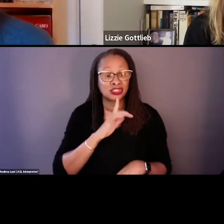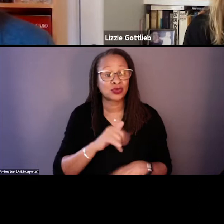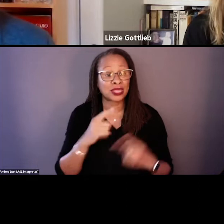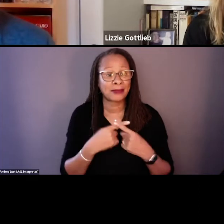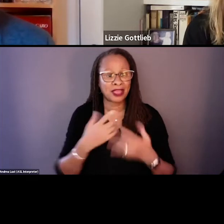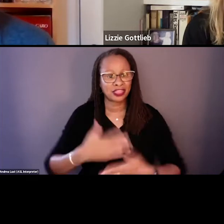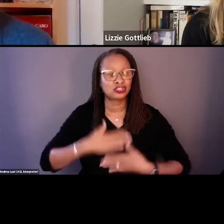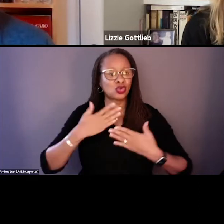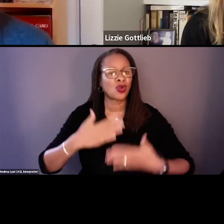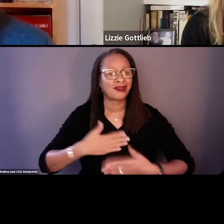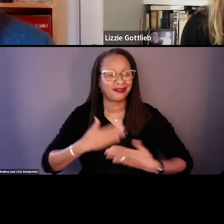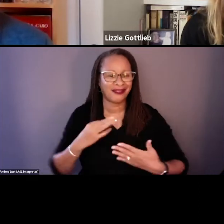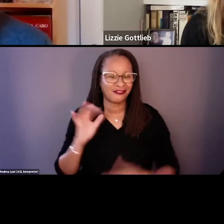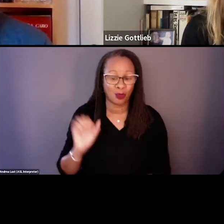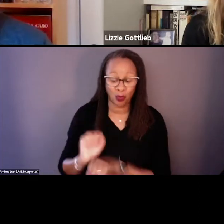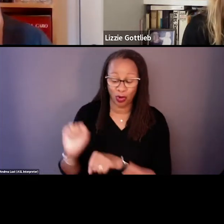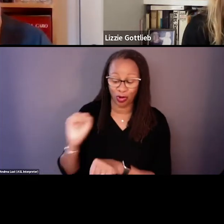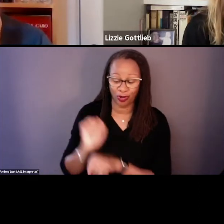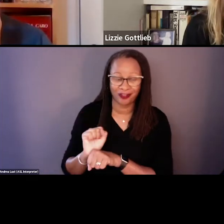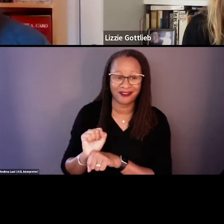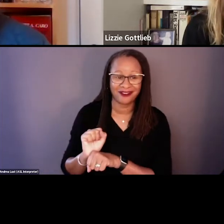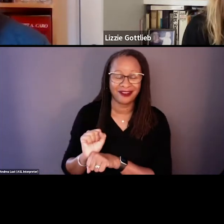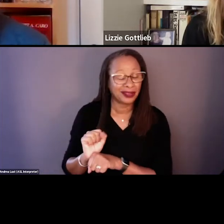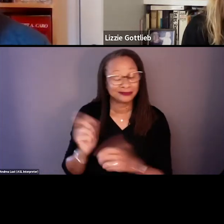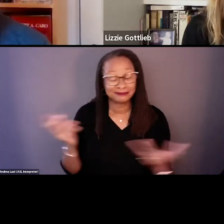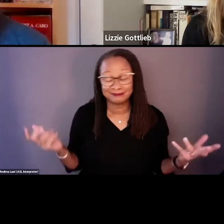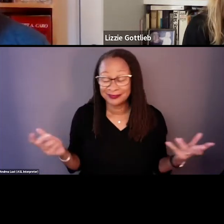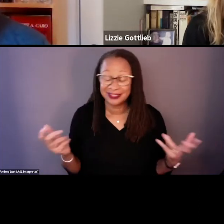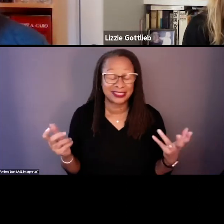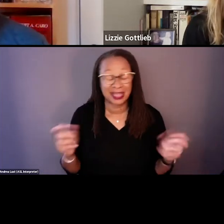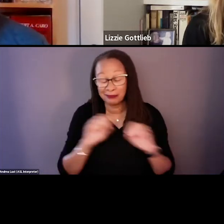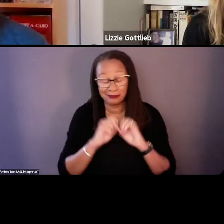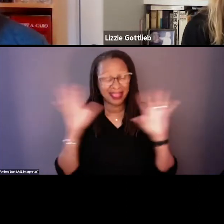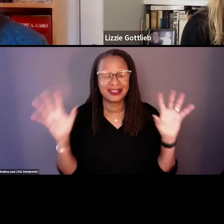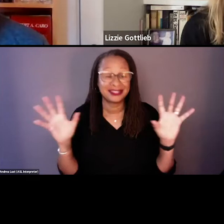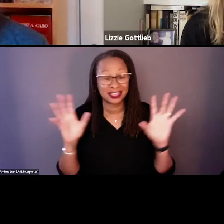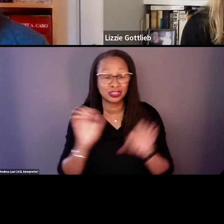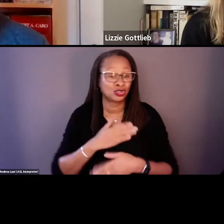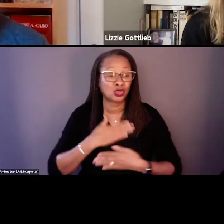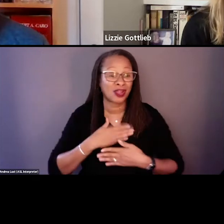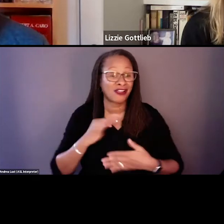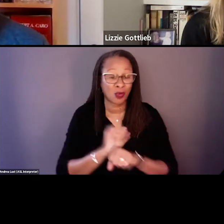about the joy of work. You know, the profound joy of work and of collaboration,